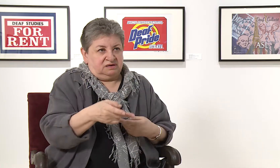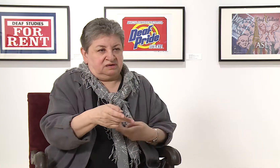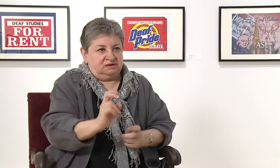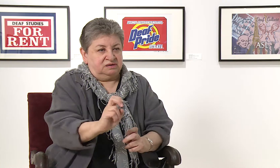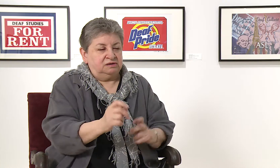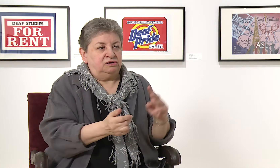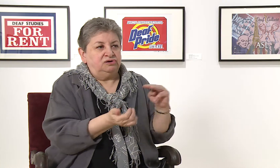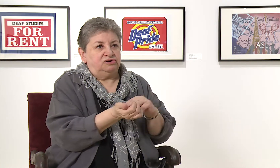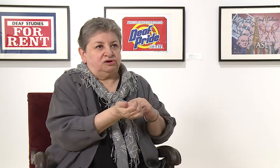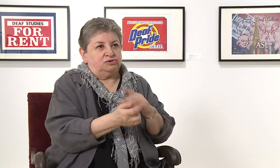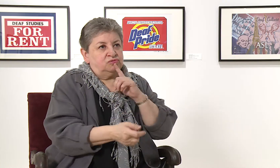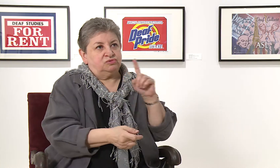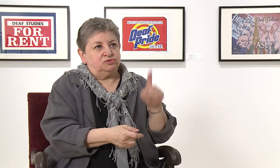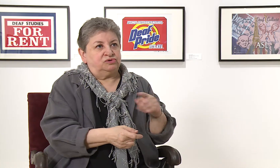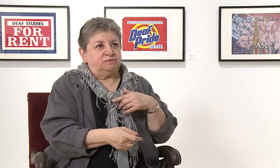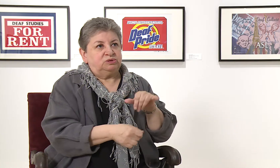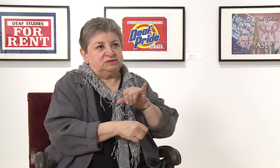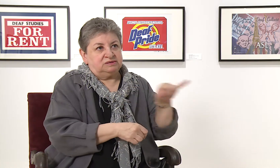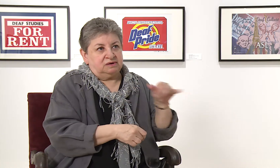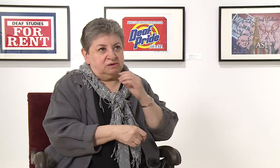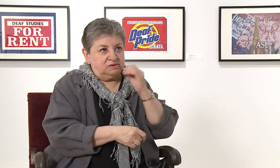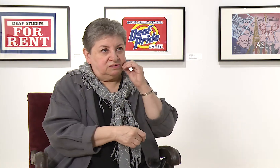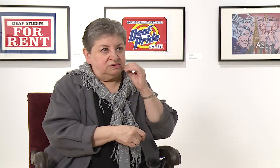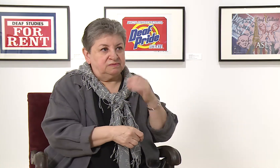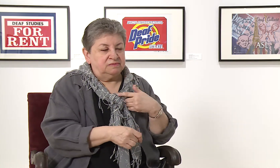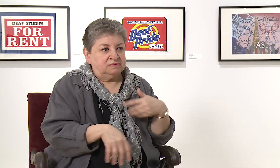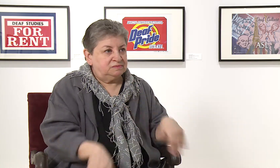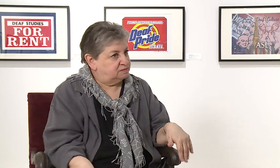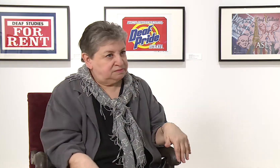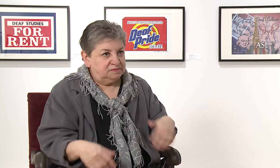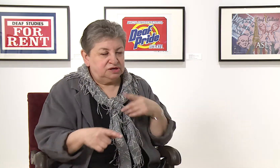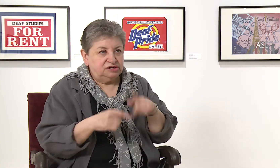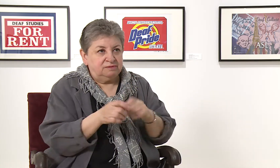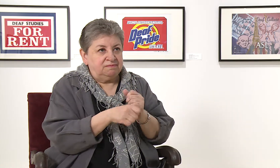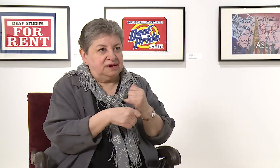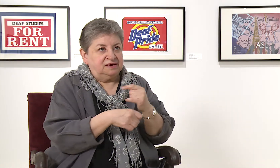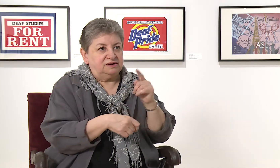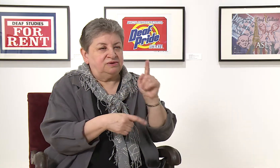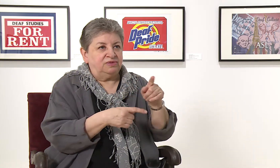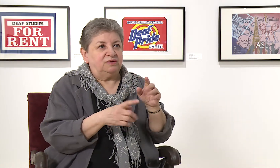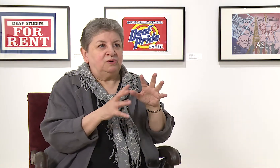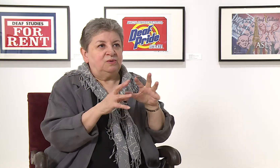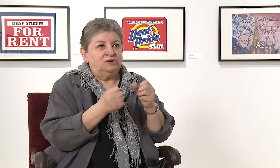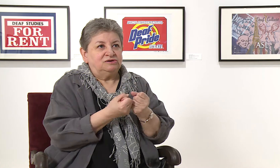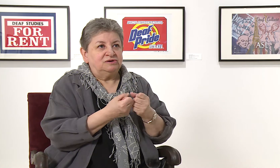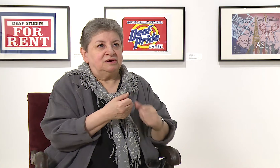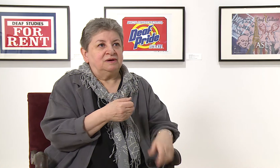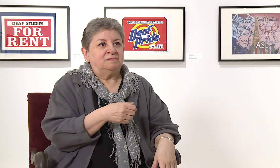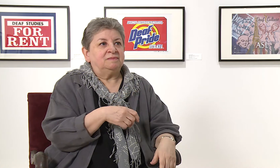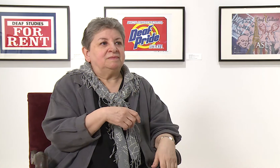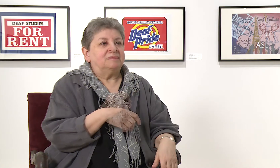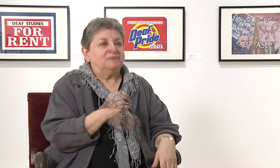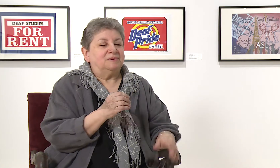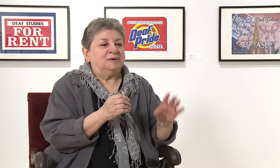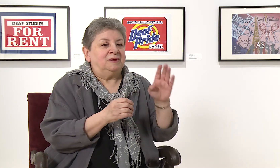Right before the workshop, I got very sick. The doctor ordered me to stay home, and I was devastated.